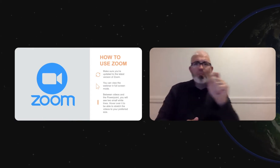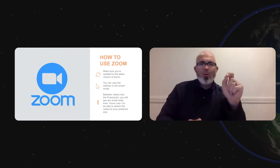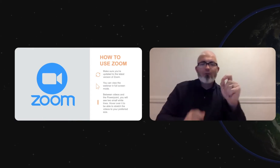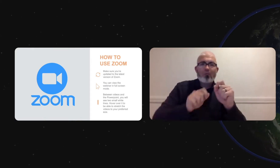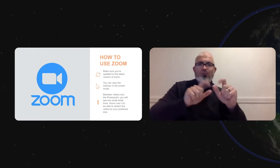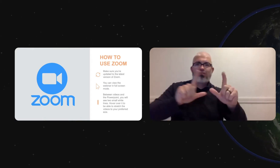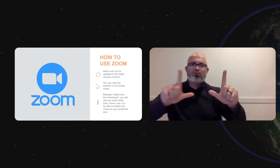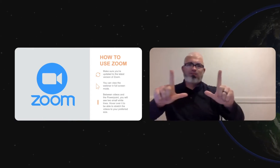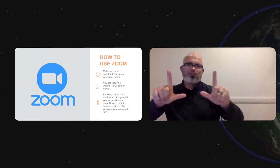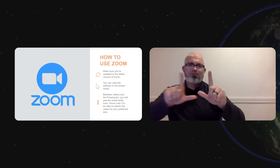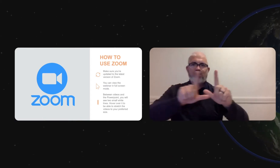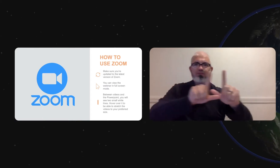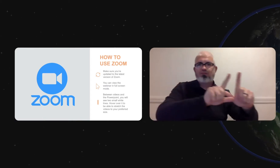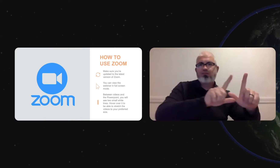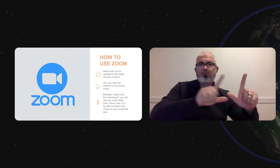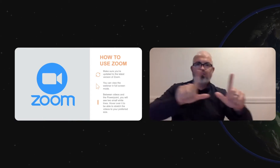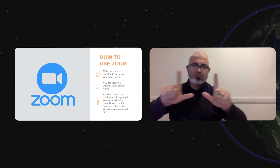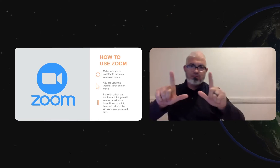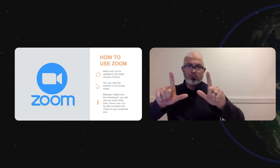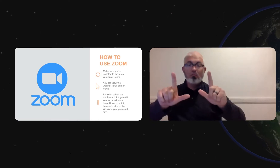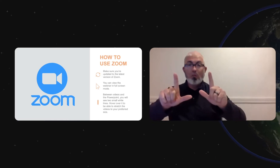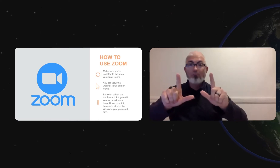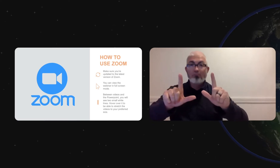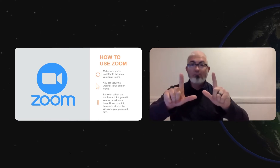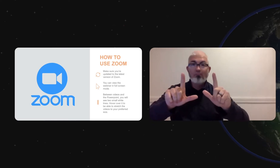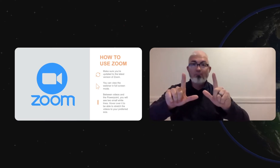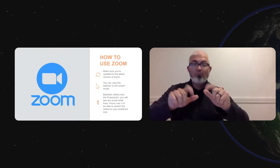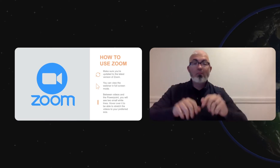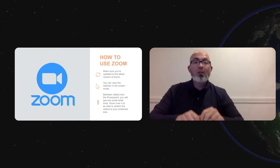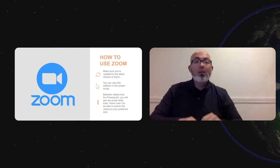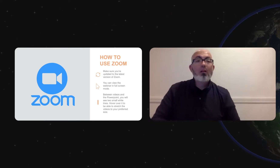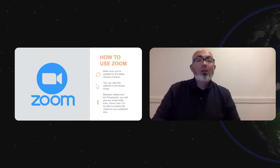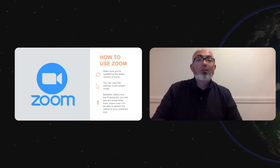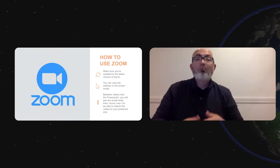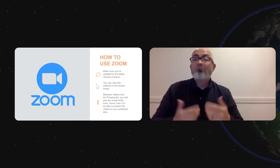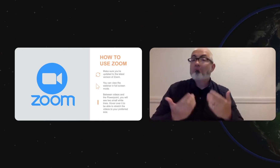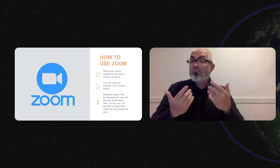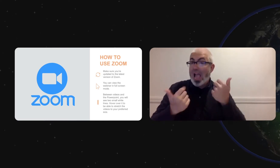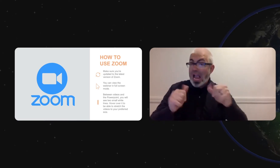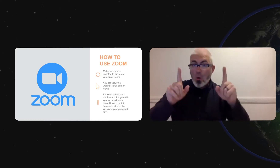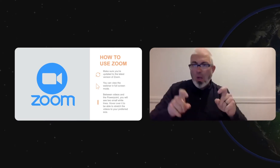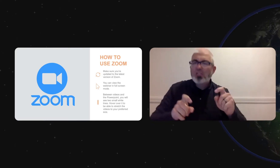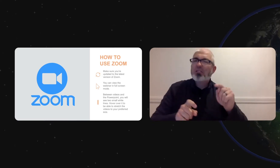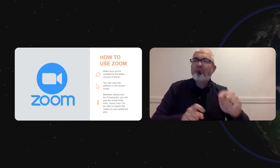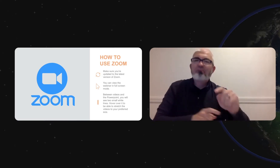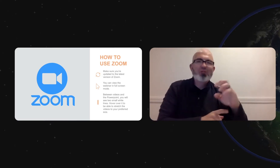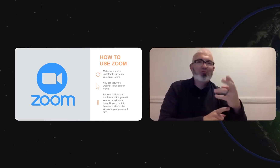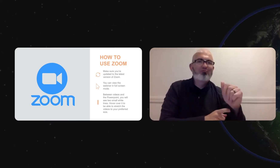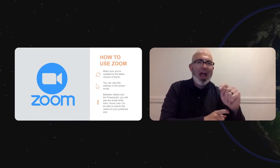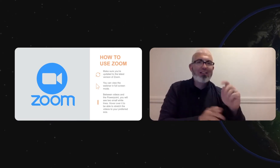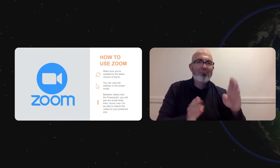Between our videos and the PowerPoint, you will see two small white lines. Hover over those to be able to stretch the videos to your preferred size. Click and drag that, and it'll resize.